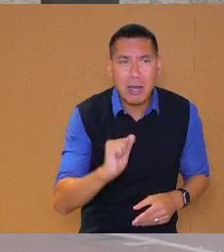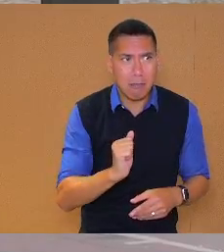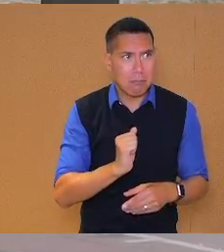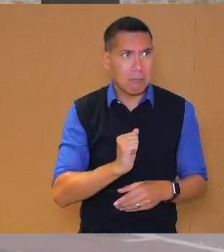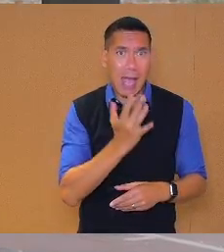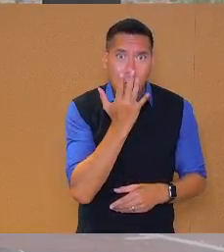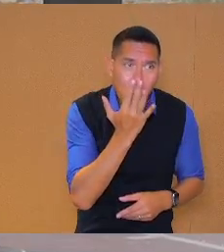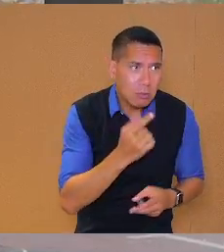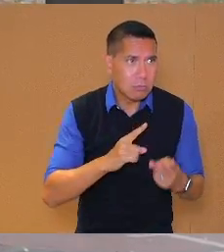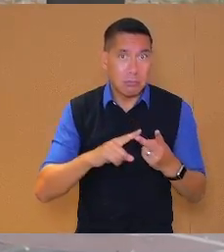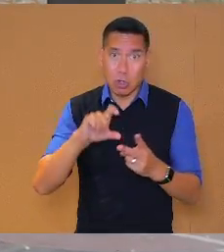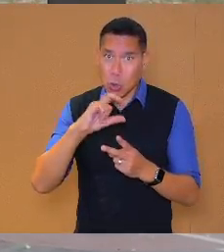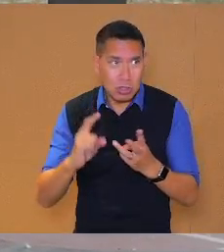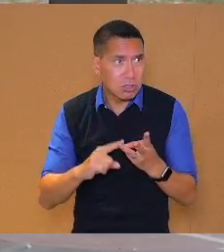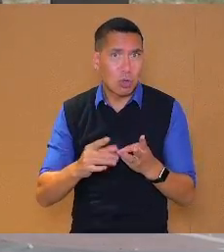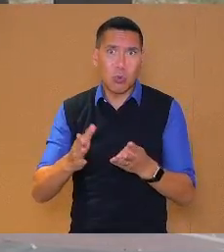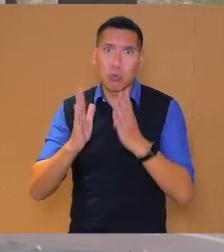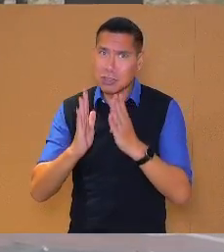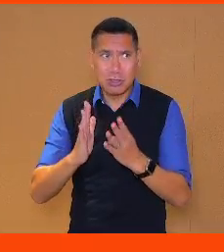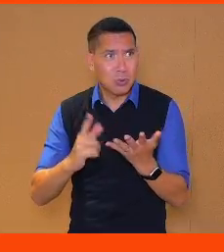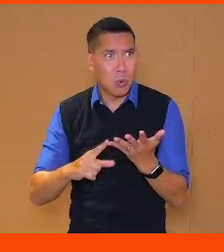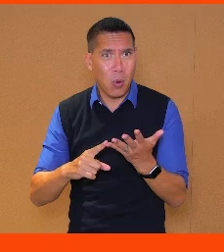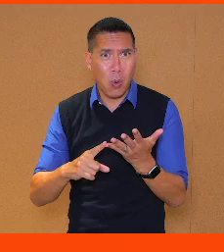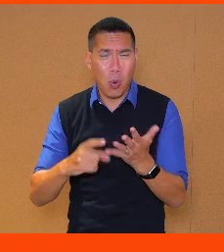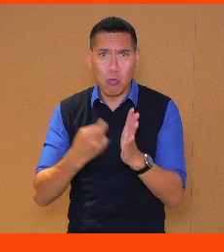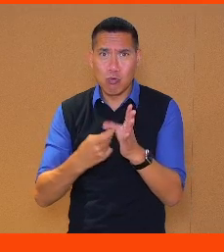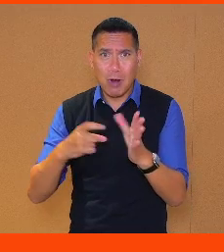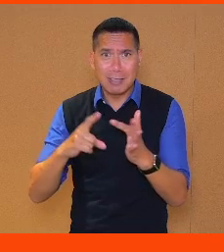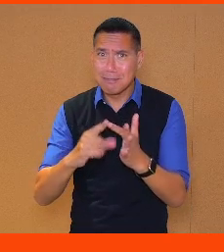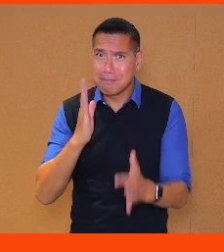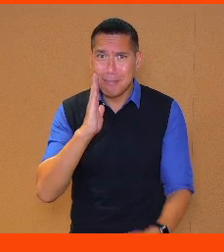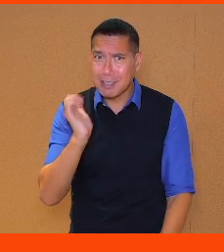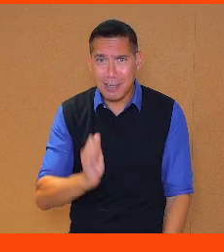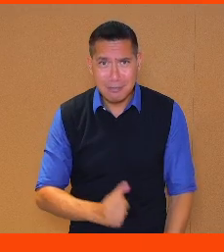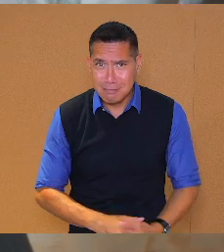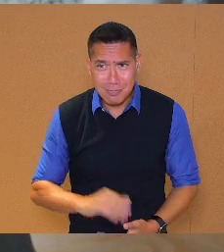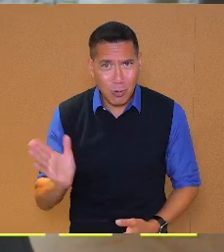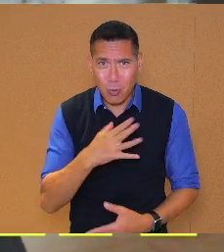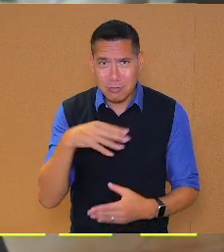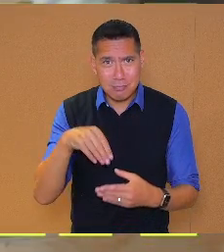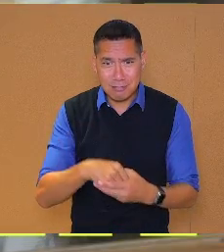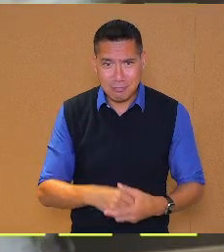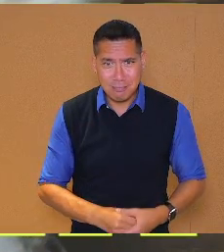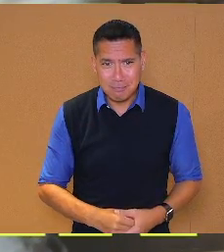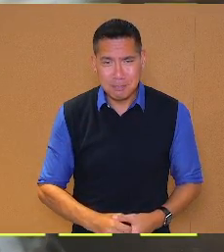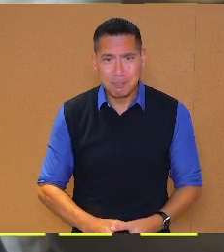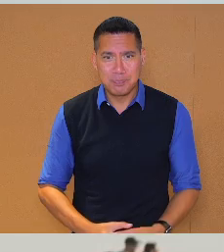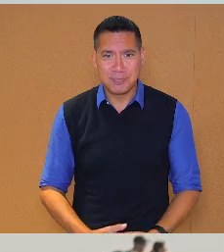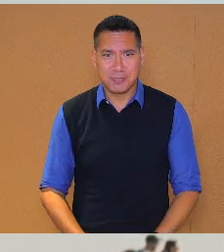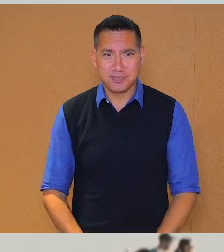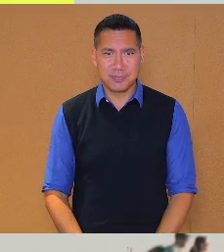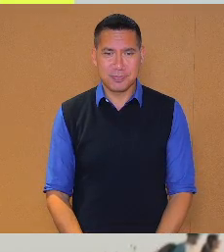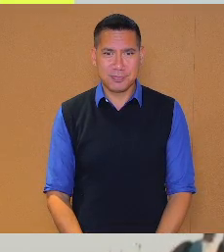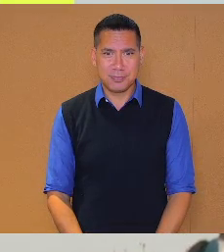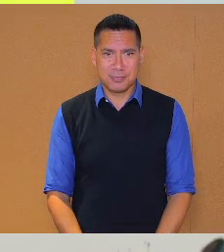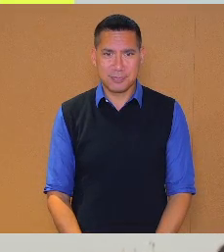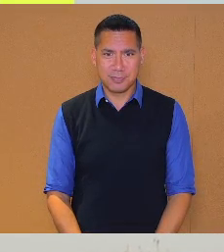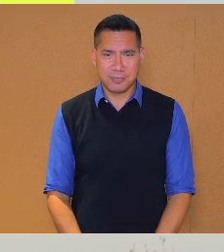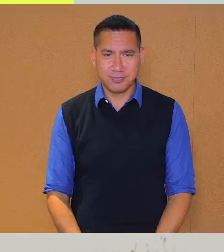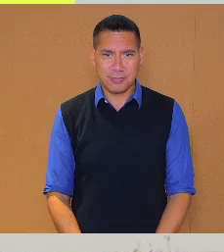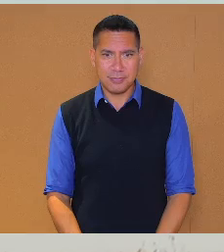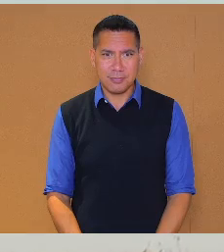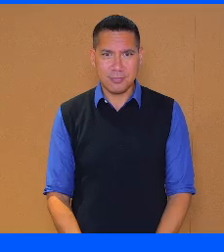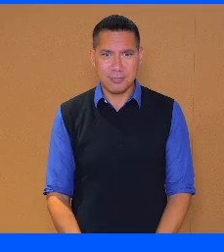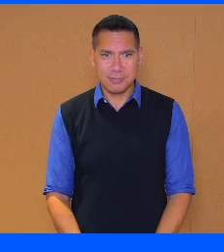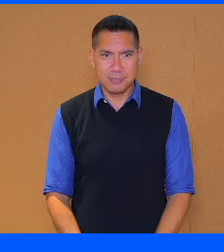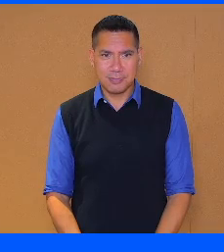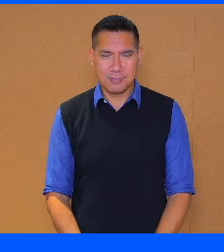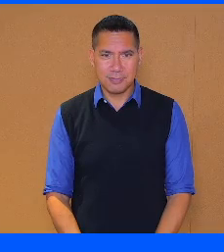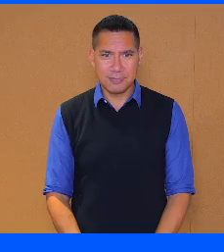age or culture or religion or race.